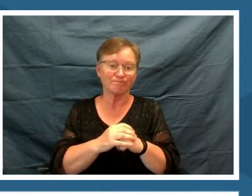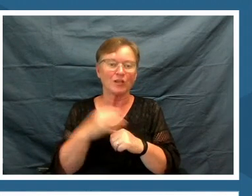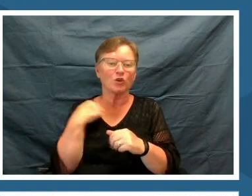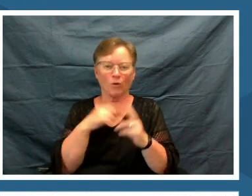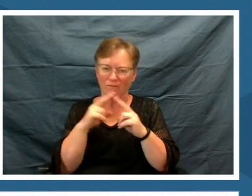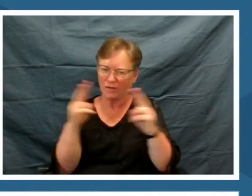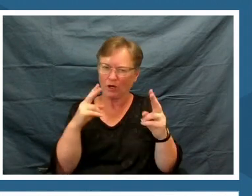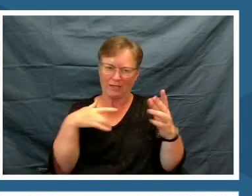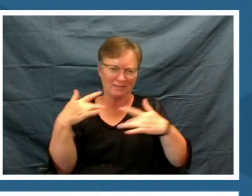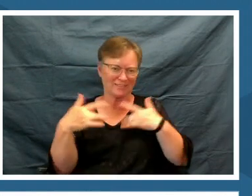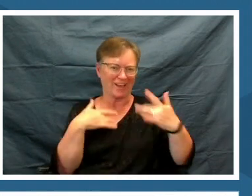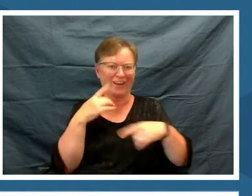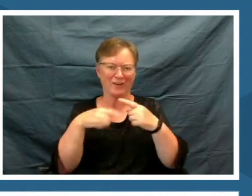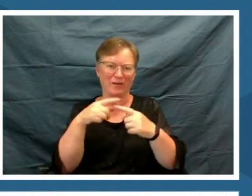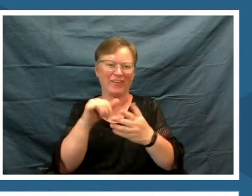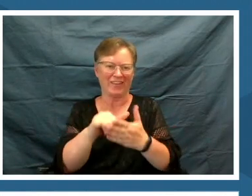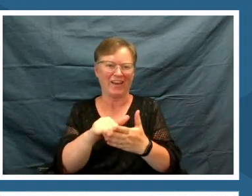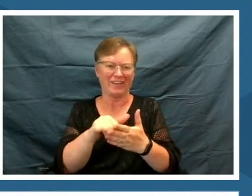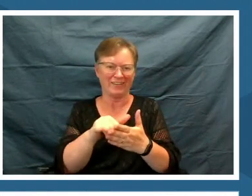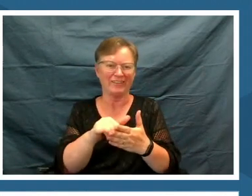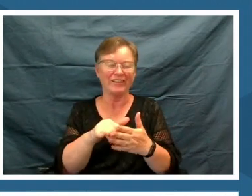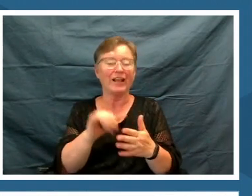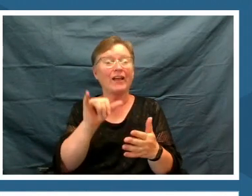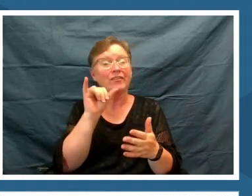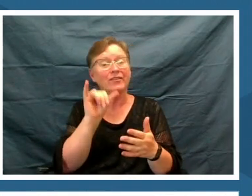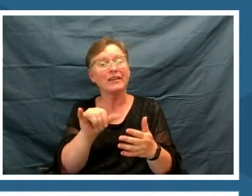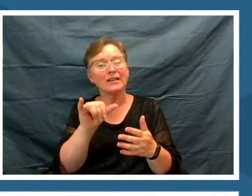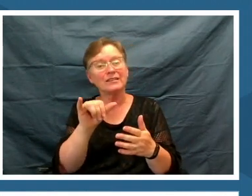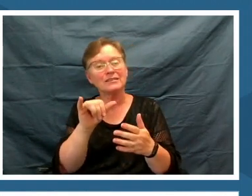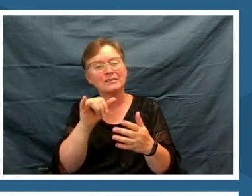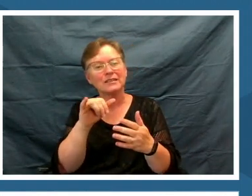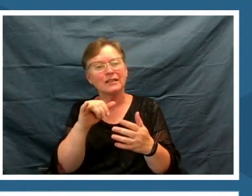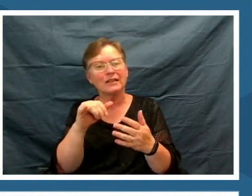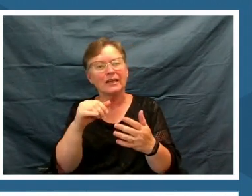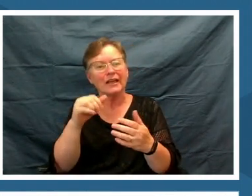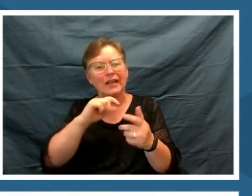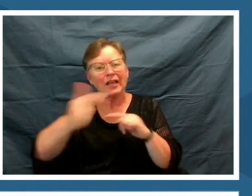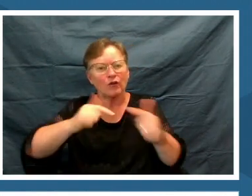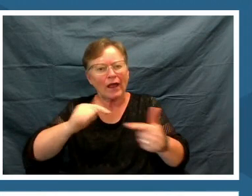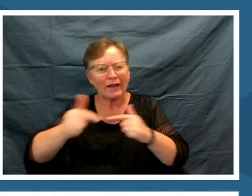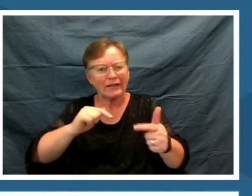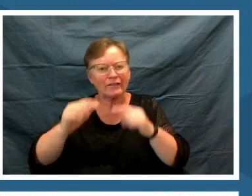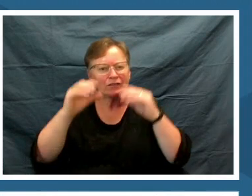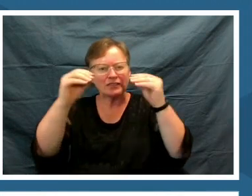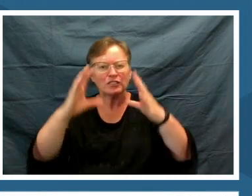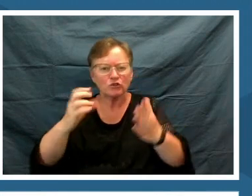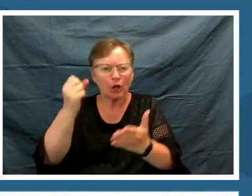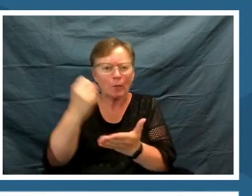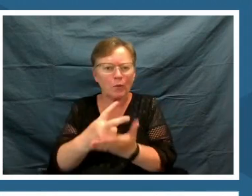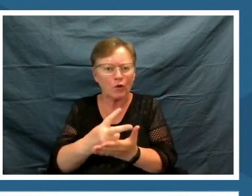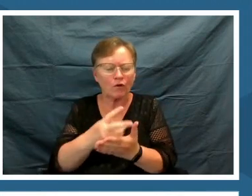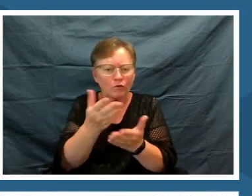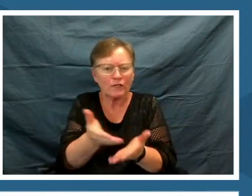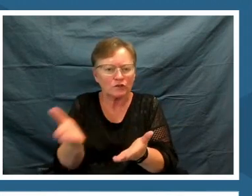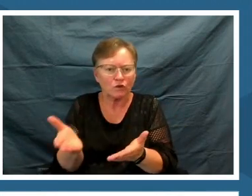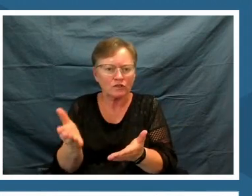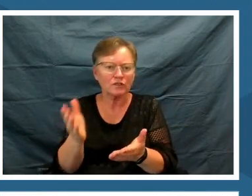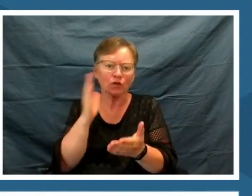that and these interactive teacher approved standards aligned resources will take students on an invention